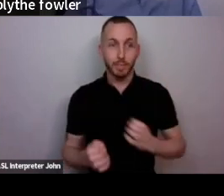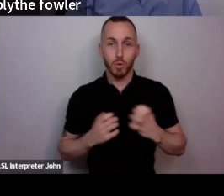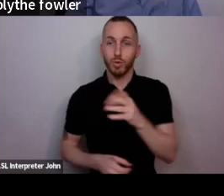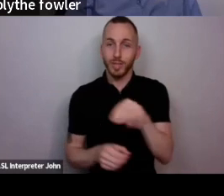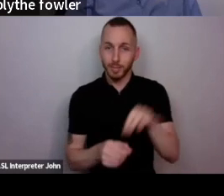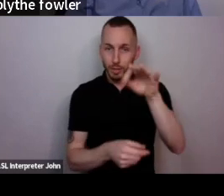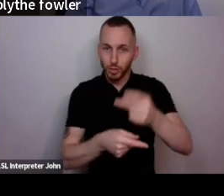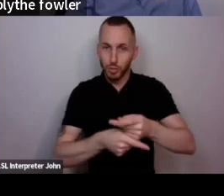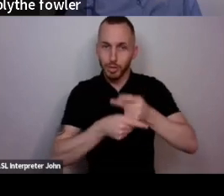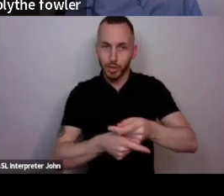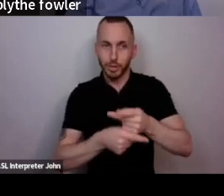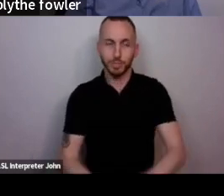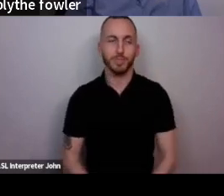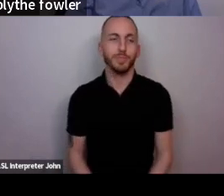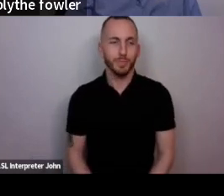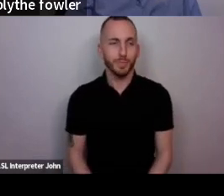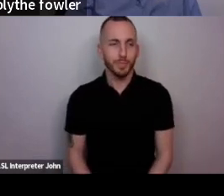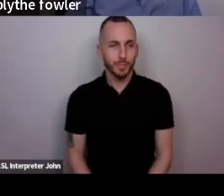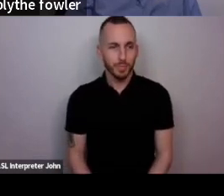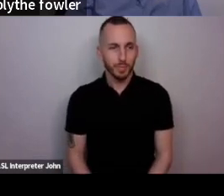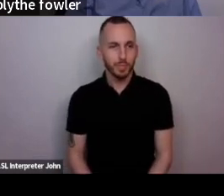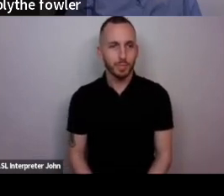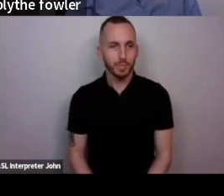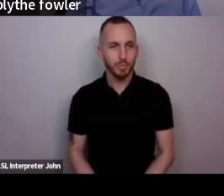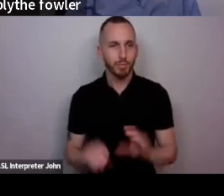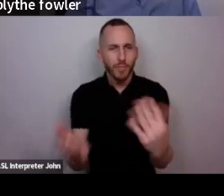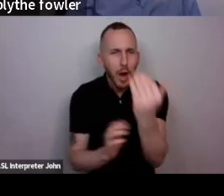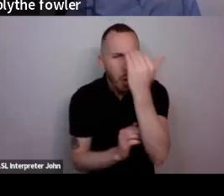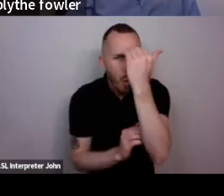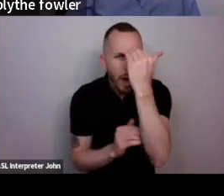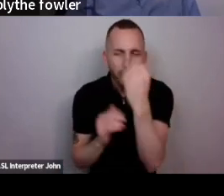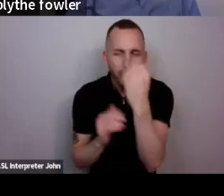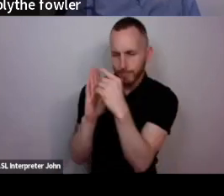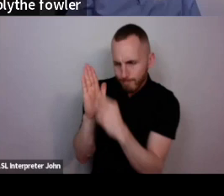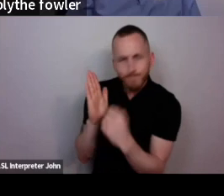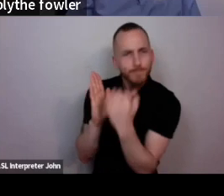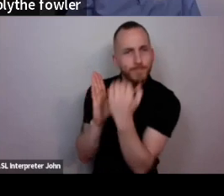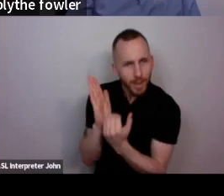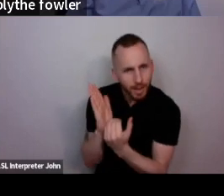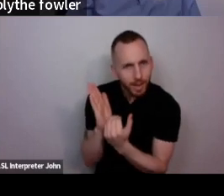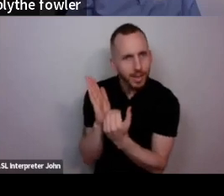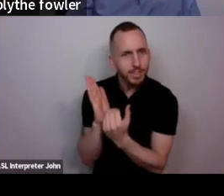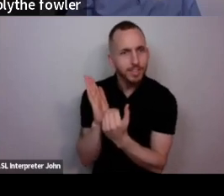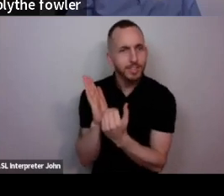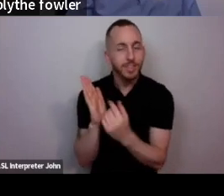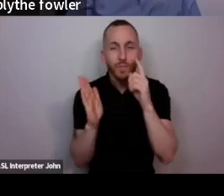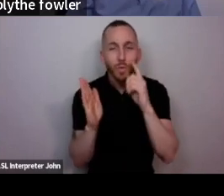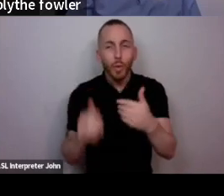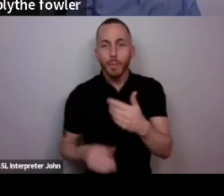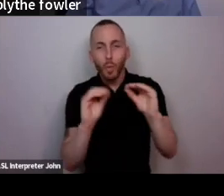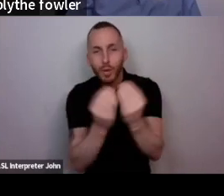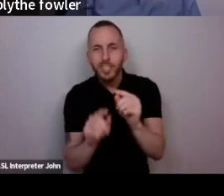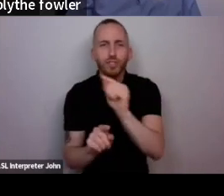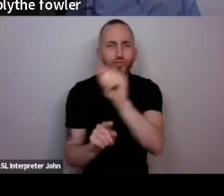to facilitate awareness of the Guidelines among organizations outside of VOAD membership,